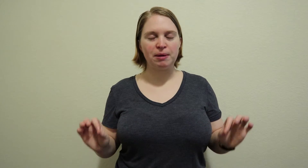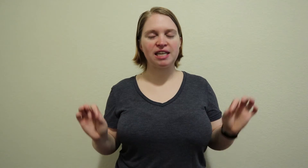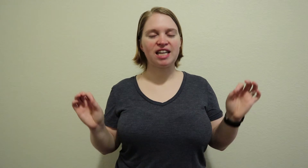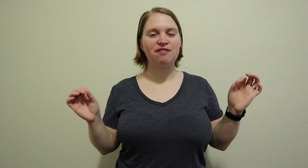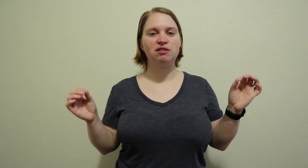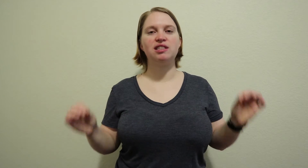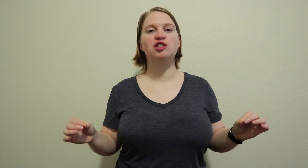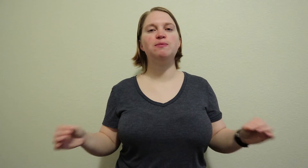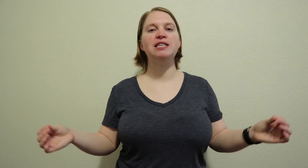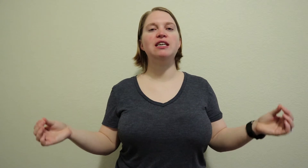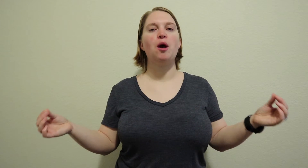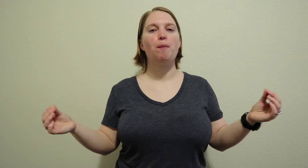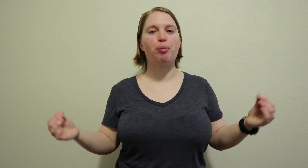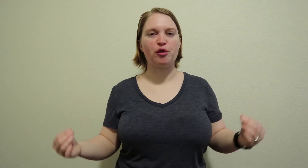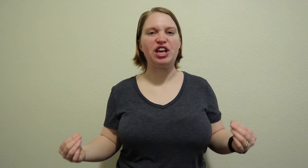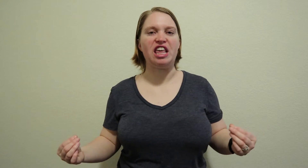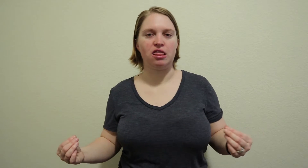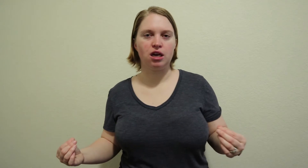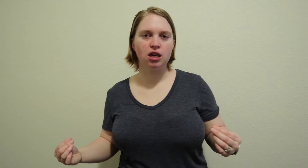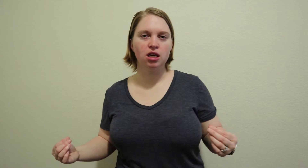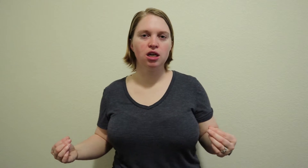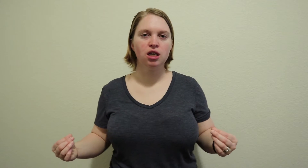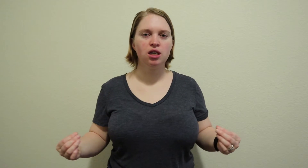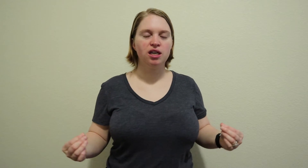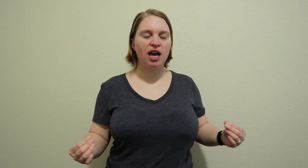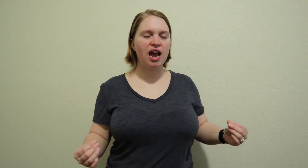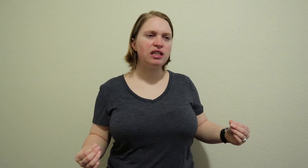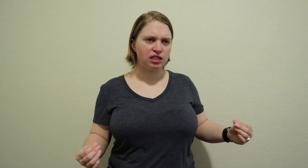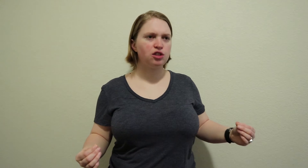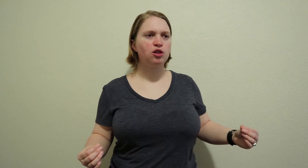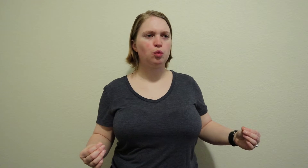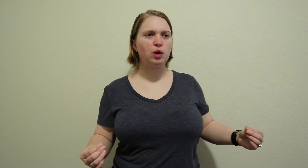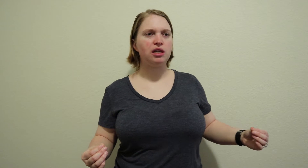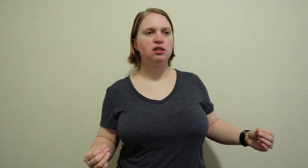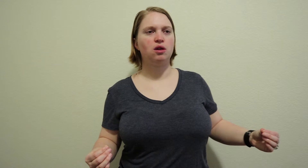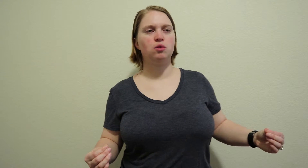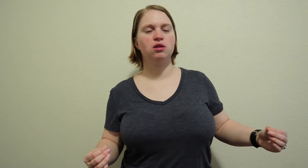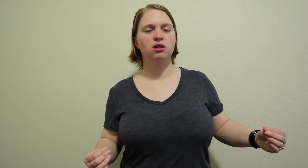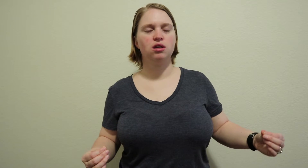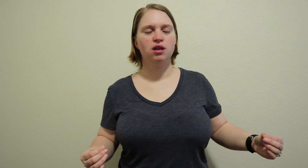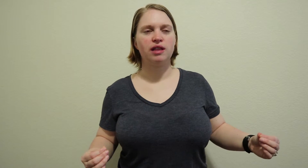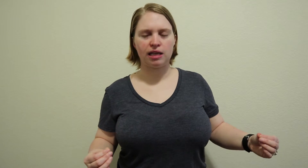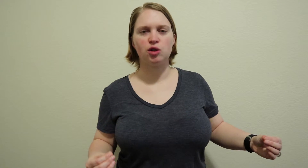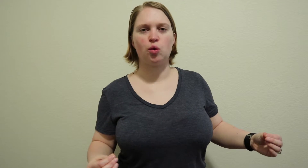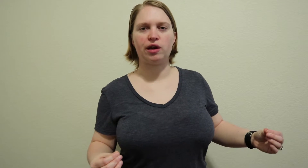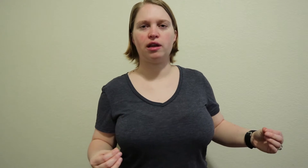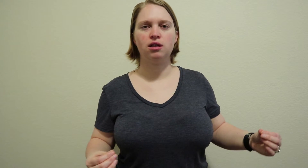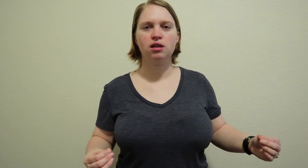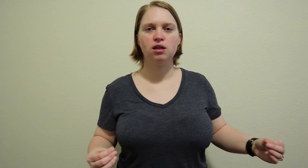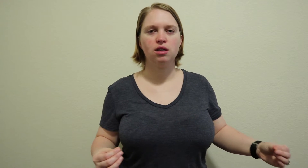because I have to listen to me breathe and listen to the wind - that's annoying